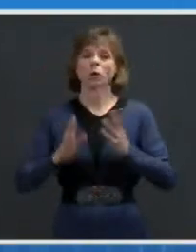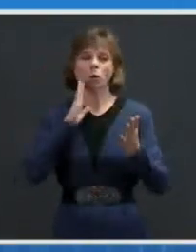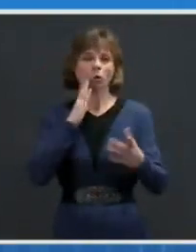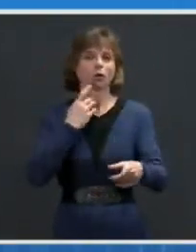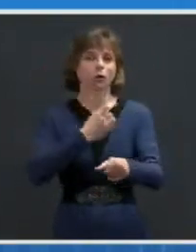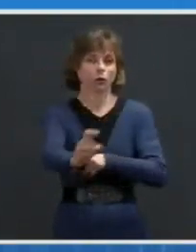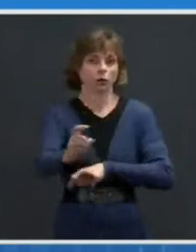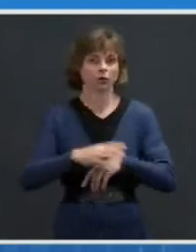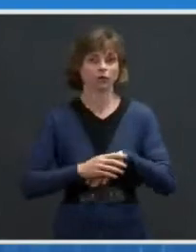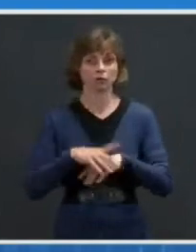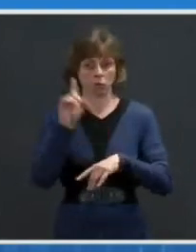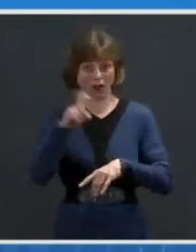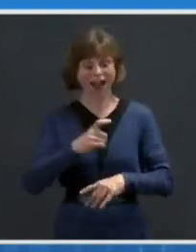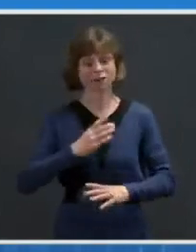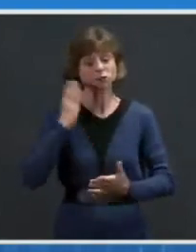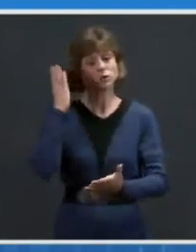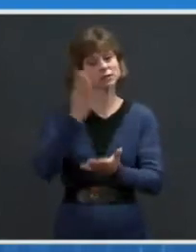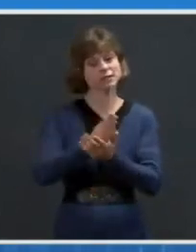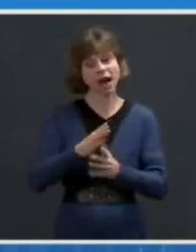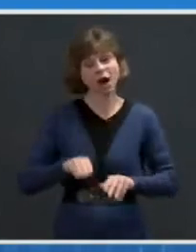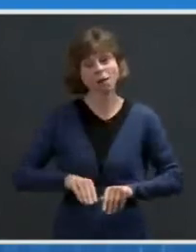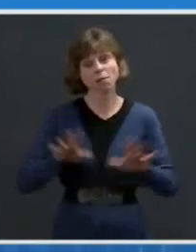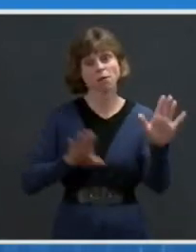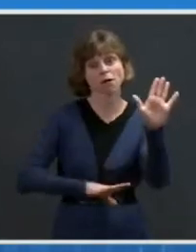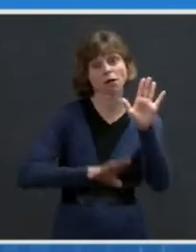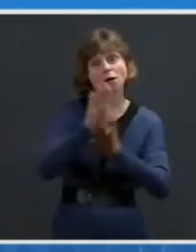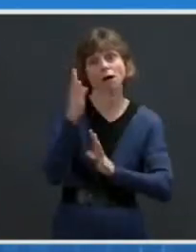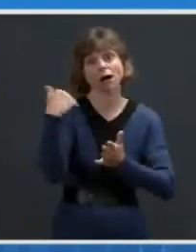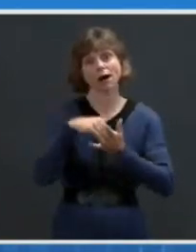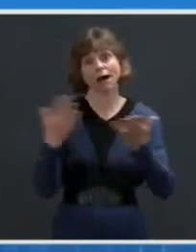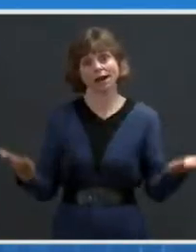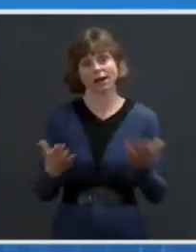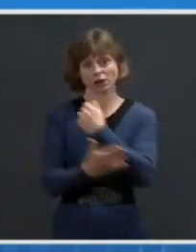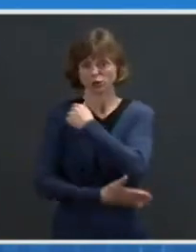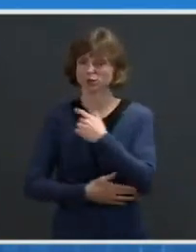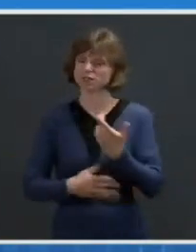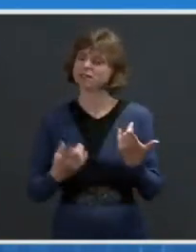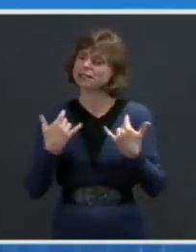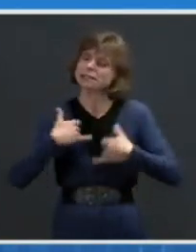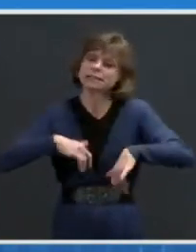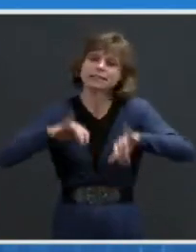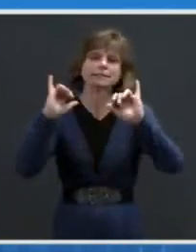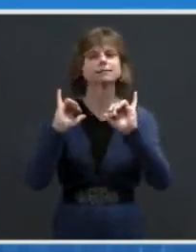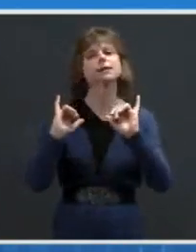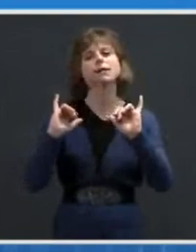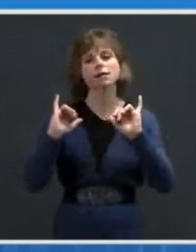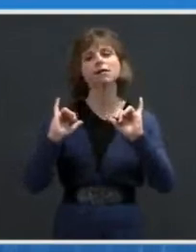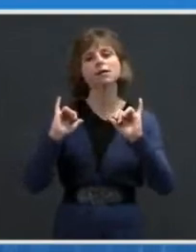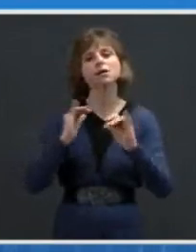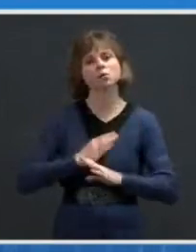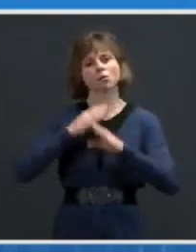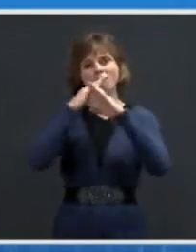COMMUNITIES. NOT WHEN WE ARE SO CLOSE. WE HAVE THE ABILITY TO STOP A POTENTIAL FOURTH SURGE OF CASES